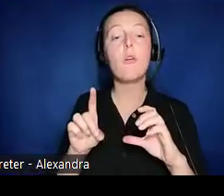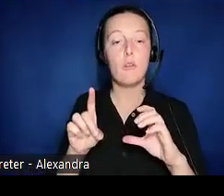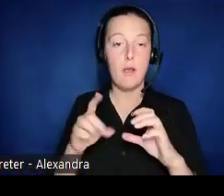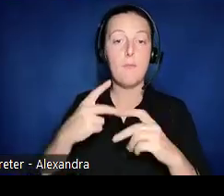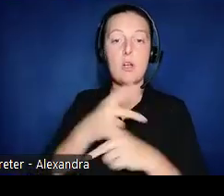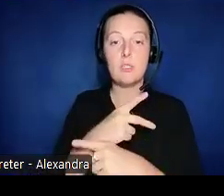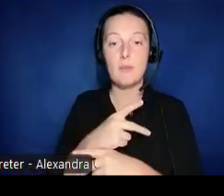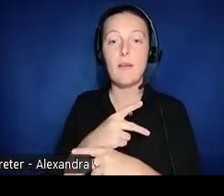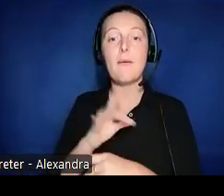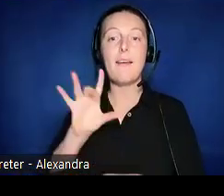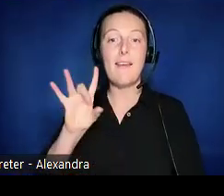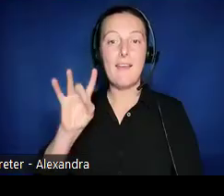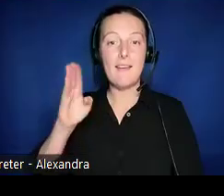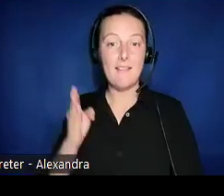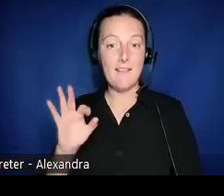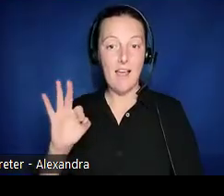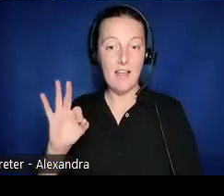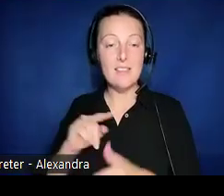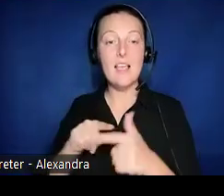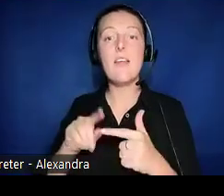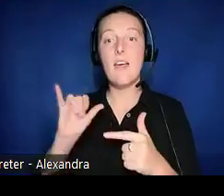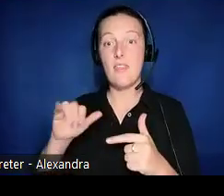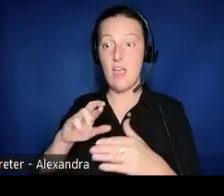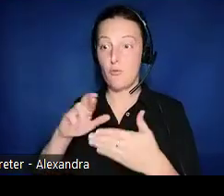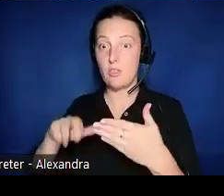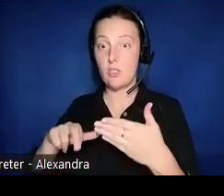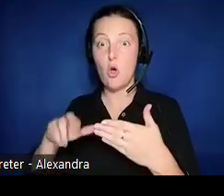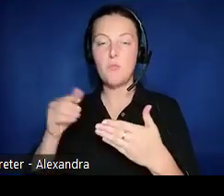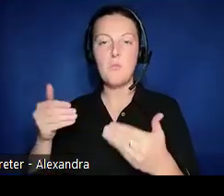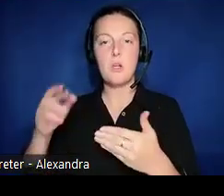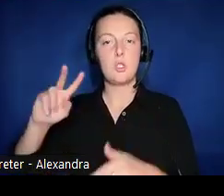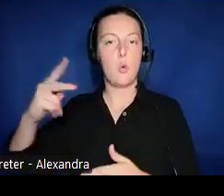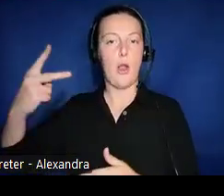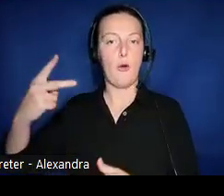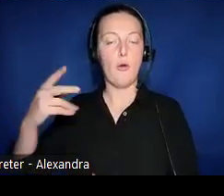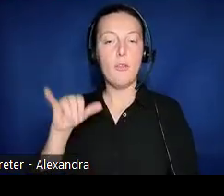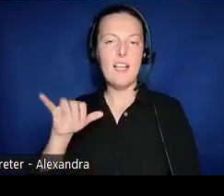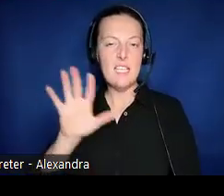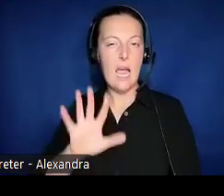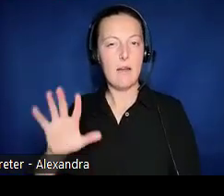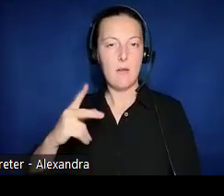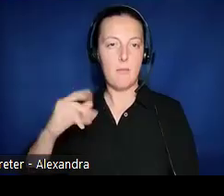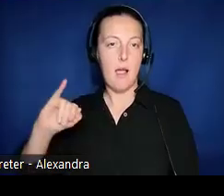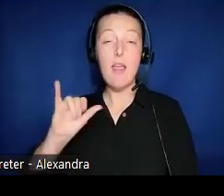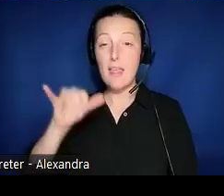uh and then uh squaring the result would give you something approximating pi. Uh that gets close